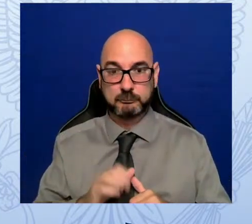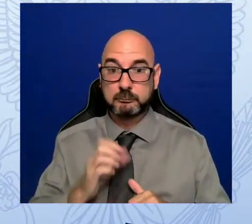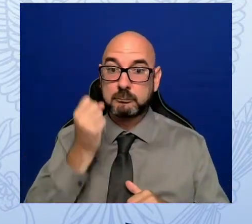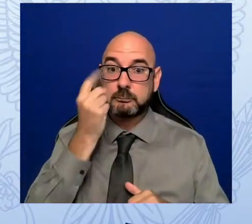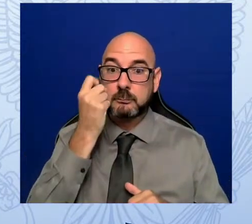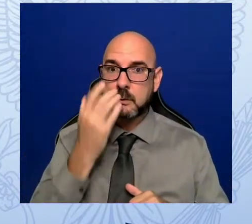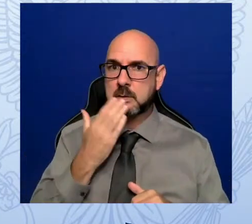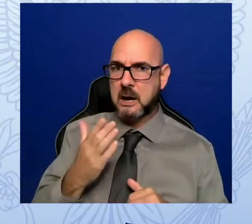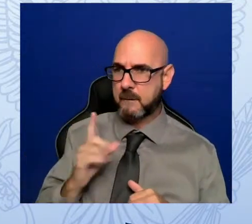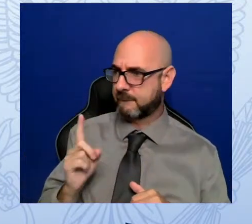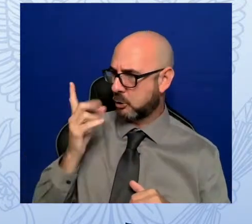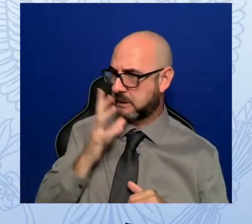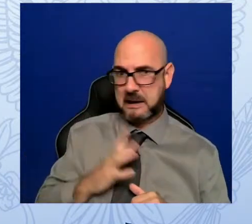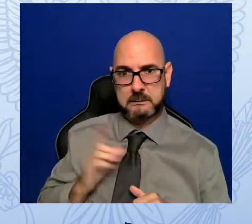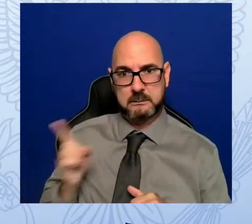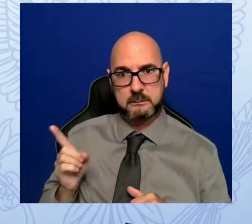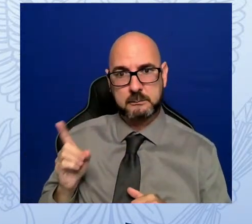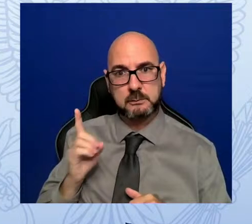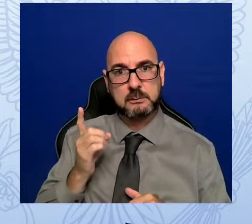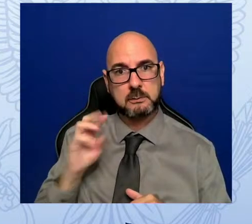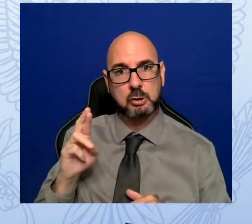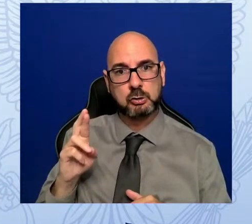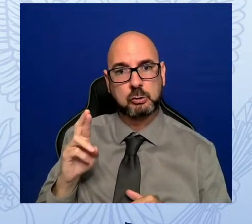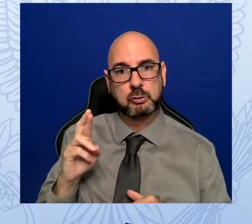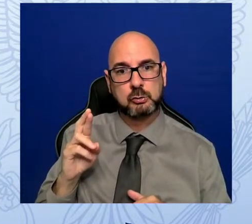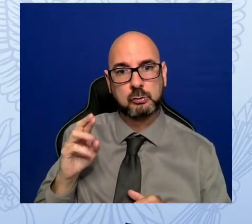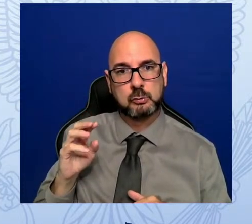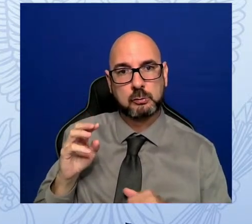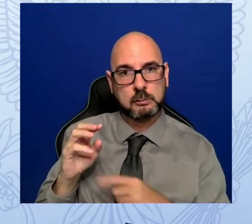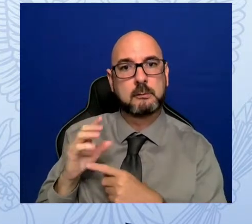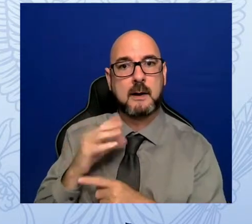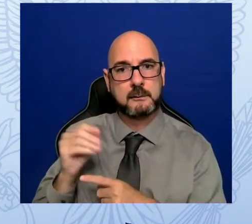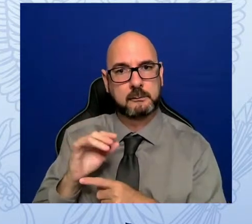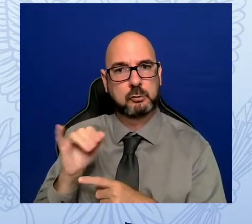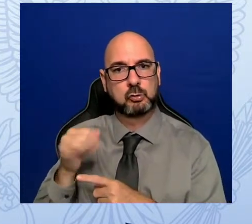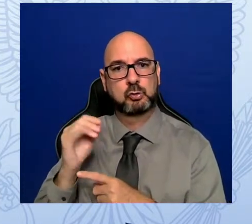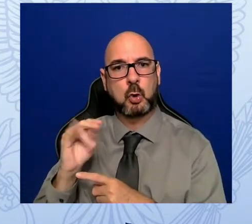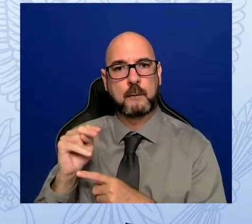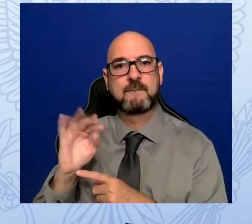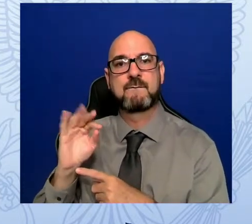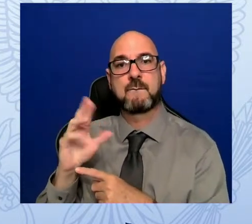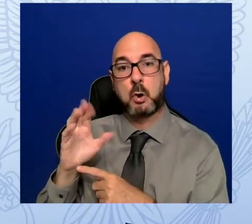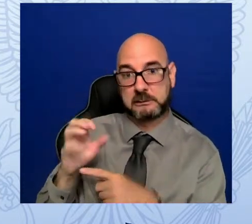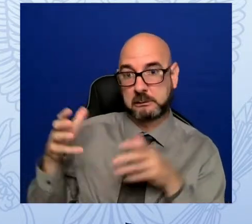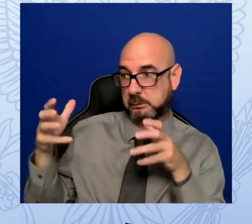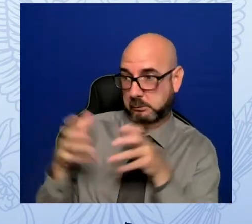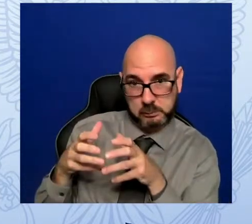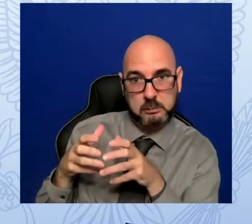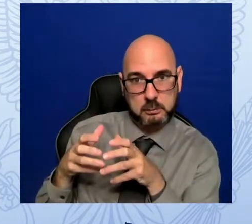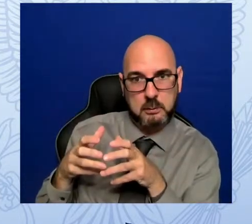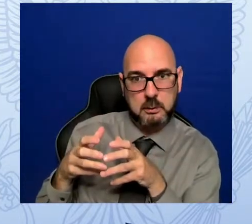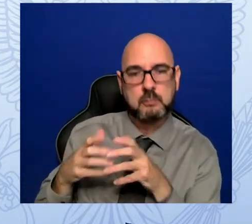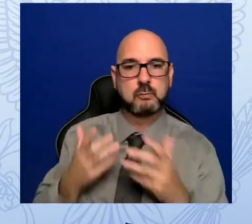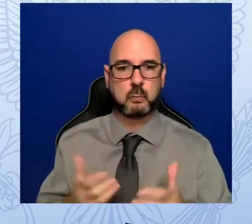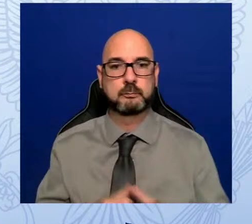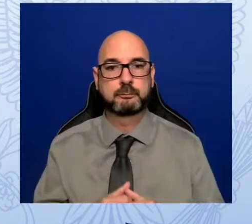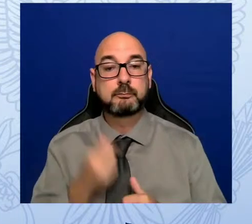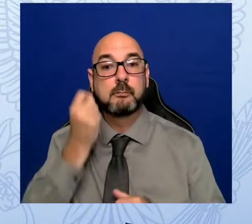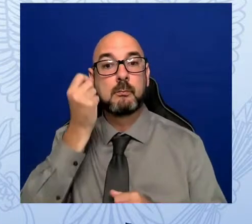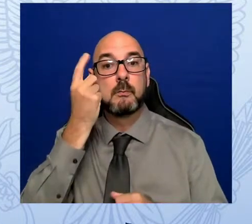for highlighting the resilience of these young heroes. For many of us in the military, it's a family business, and for me, it's no different.